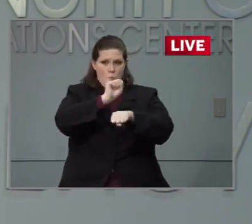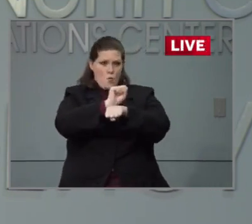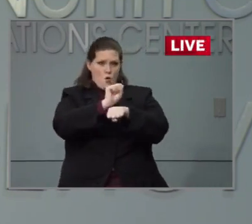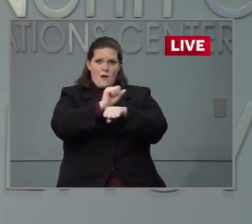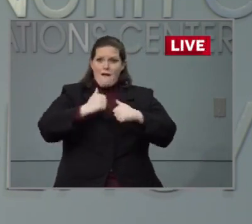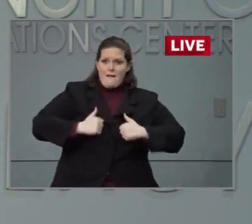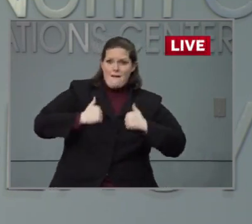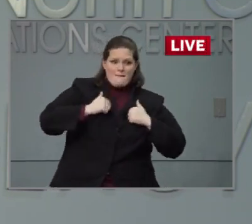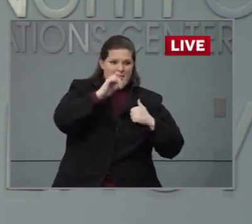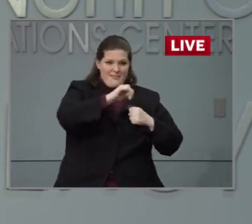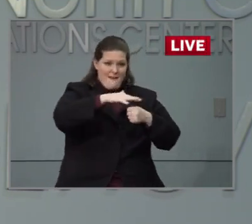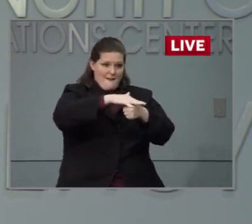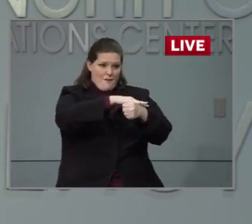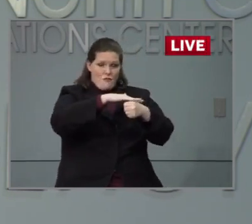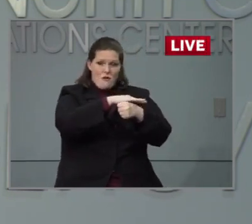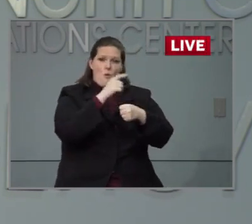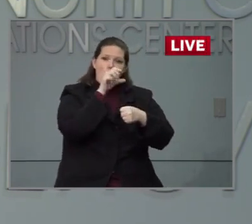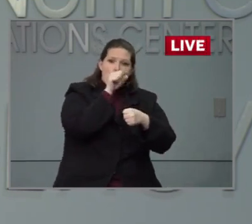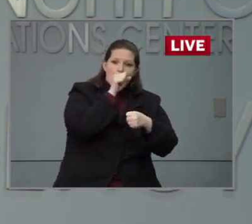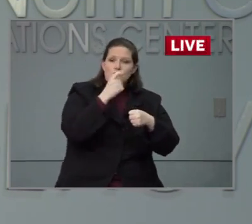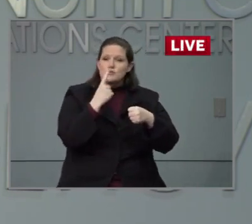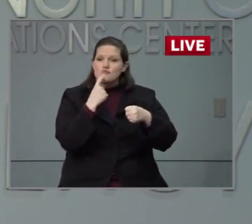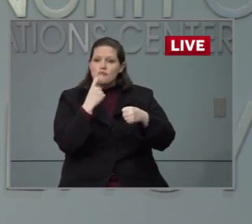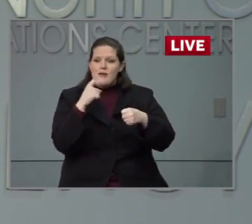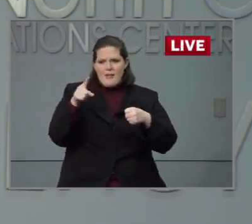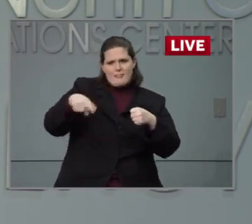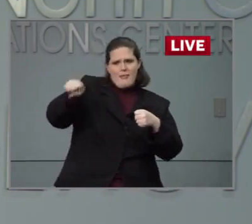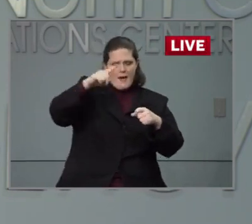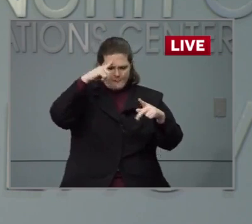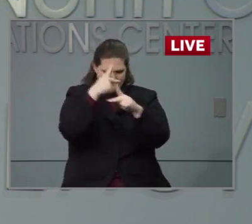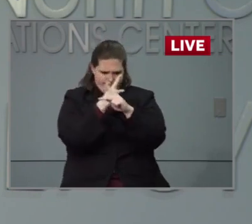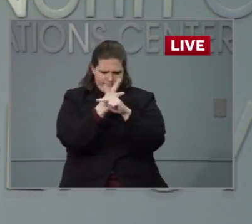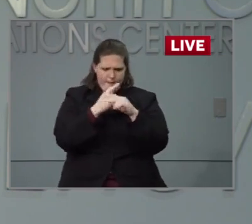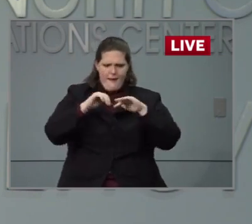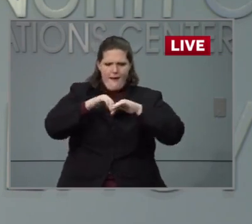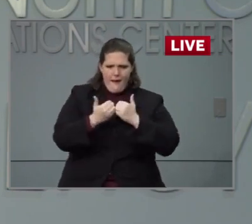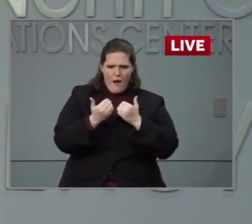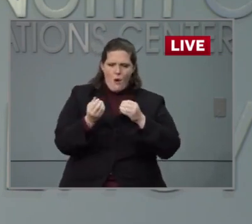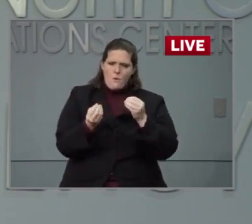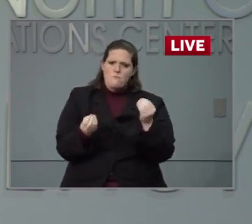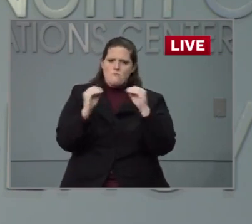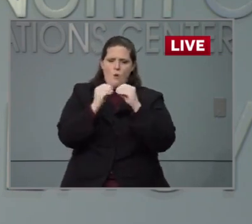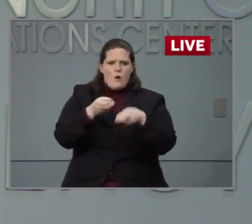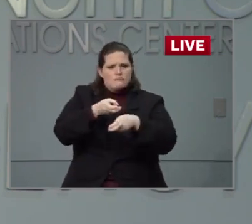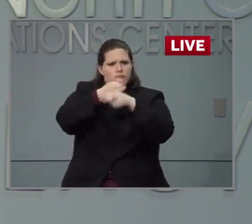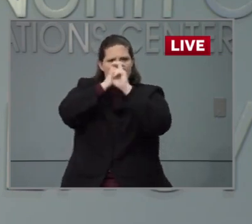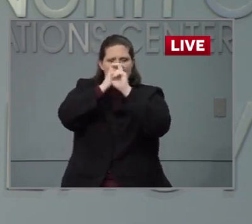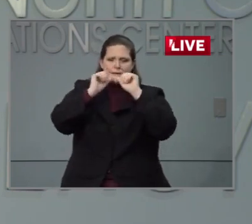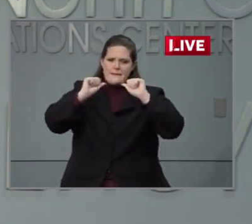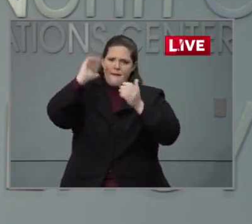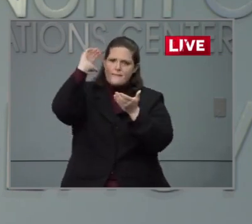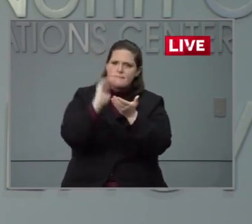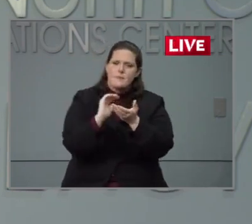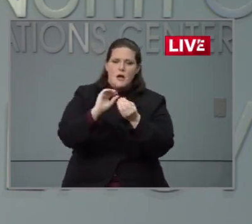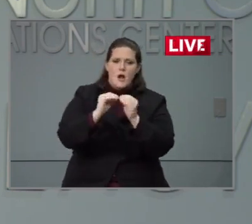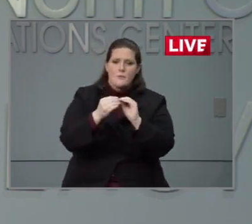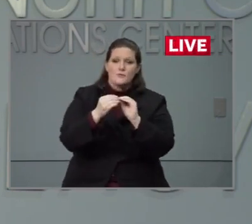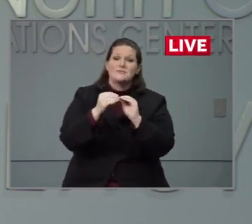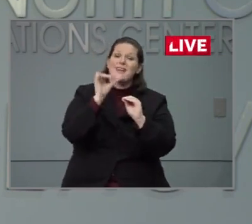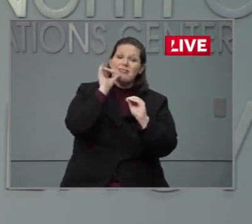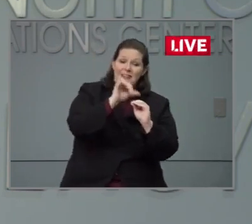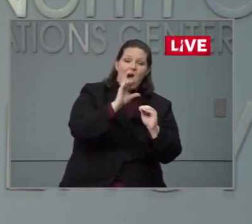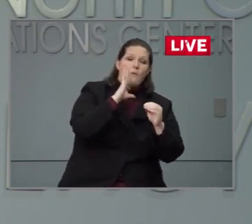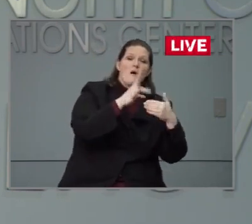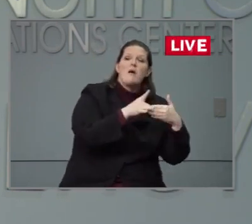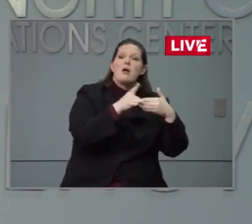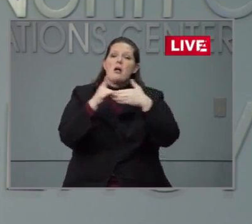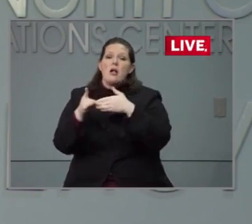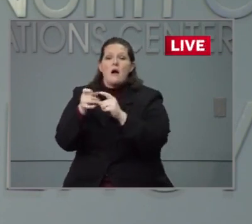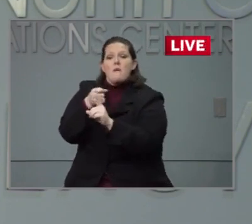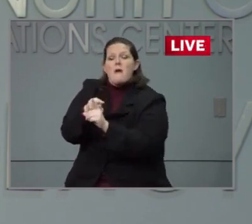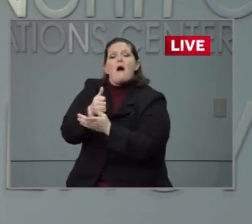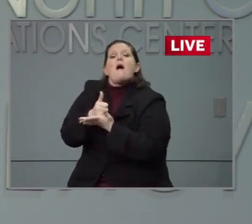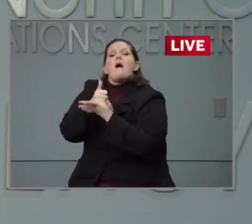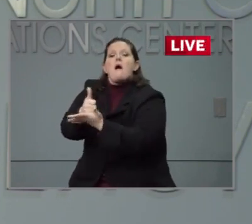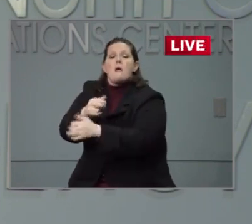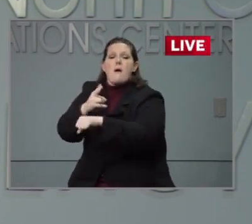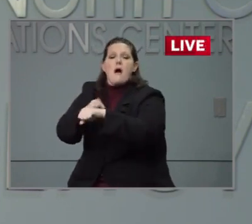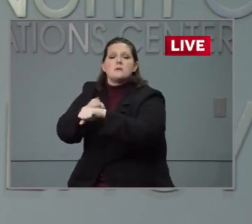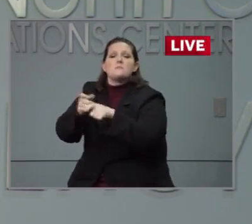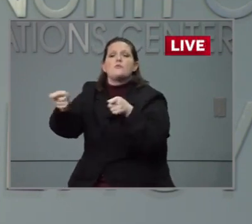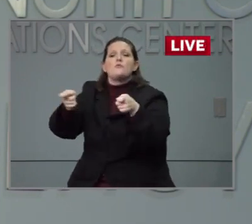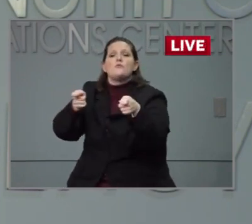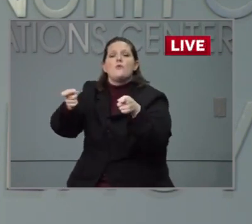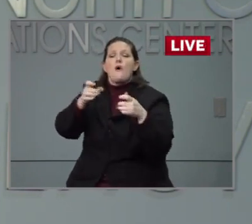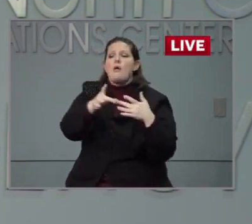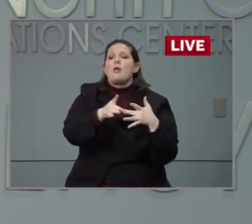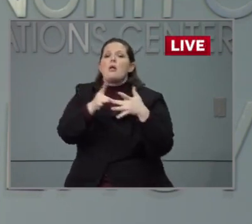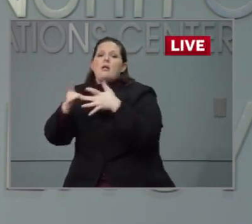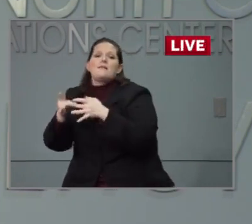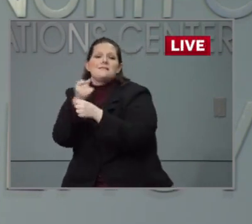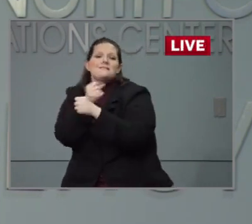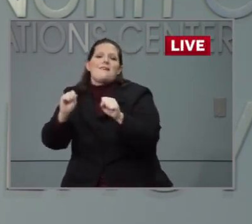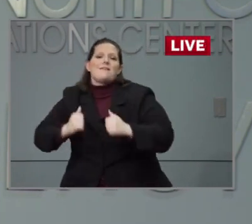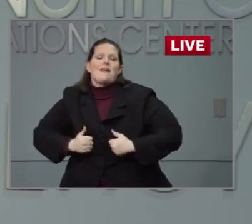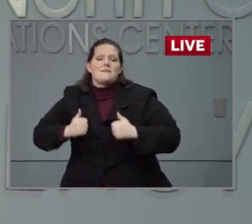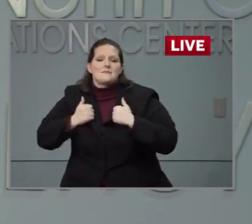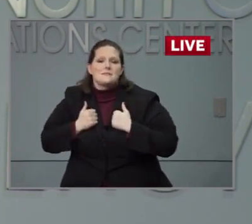IF INDIVIDUALS, BUSINESSES, COMMUNITY AND FAITH LEADERS, AND PEOPLE WHO LIVE IN THESE ORANGE AND RED COUNTIES CAN WORK WITH US AND TAKE EFFECTIVE ACTION TO BRING DOWN THEIR NUMBERS, WE CAN